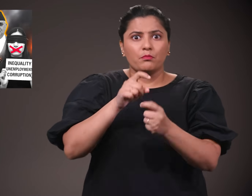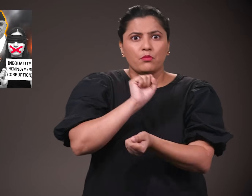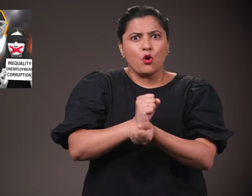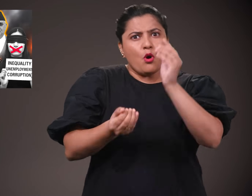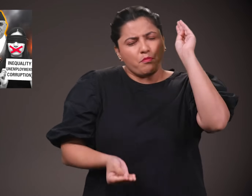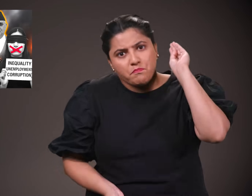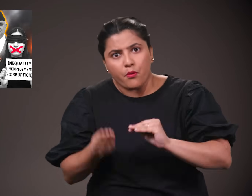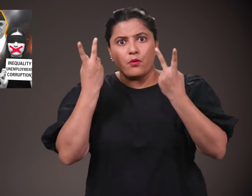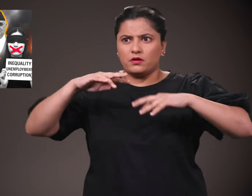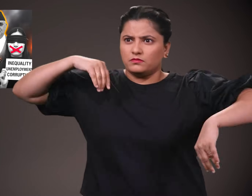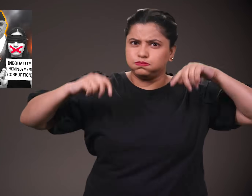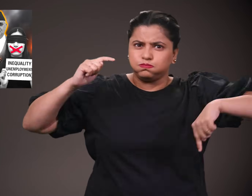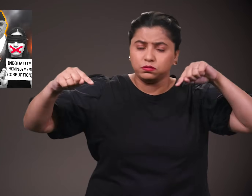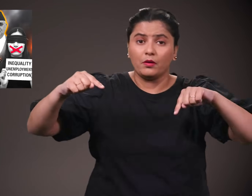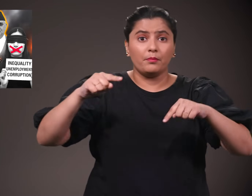More police were deployed across the country.